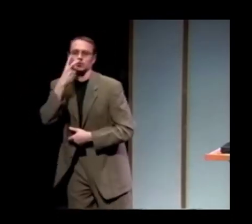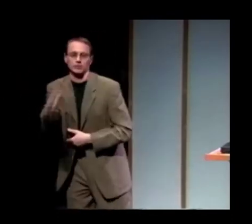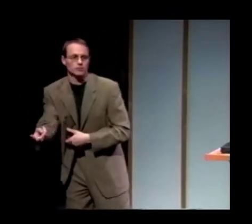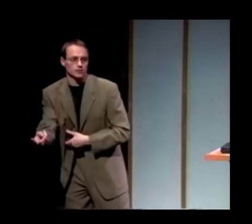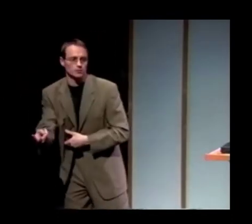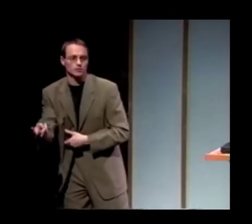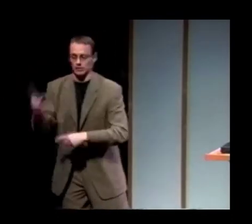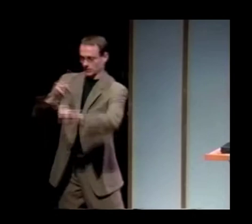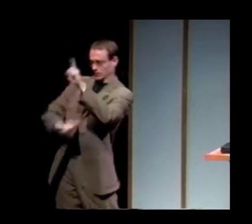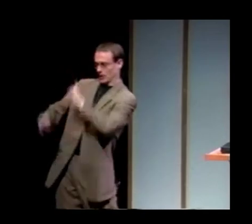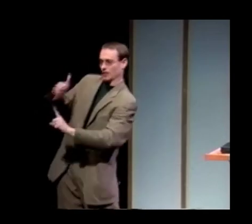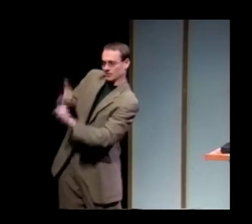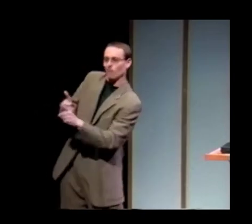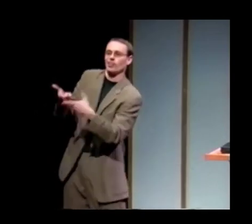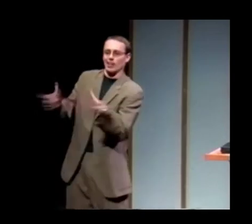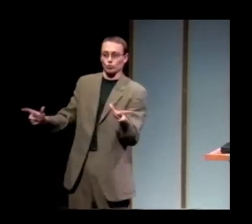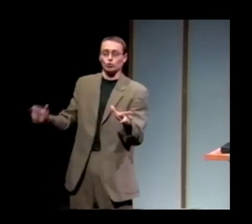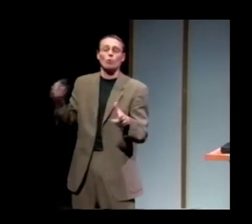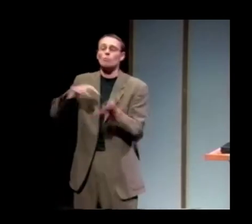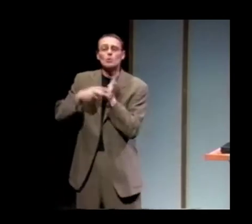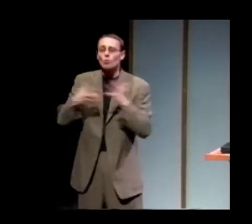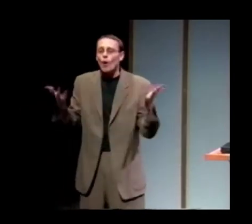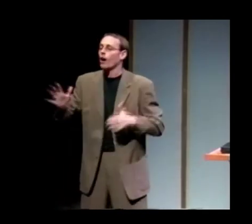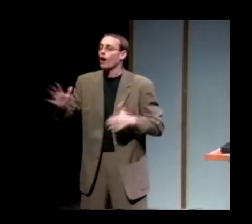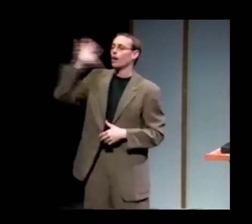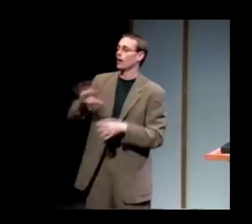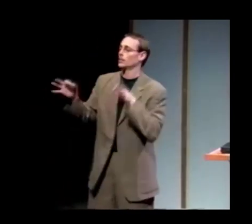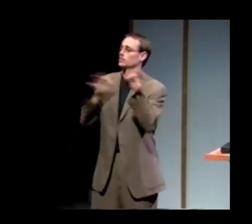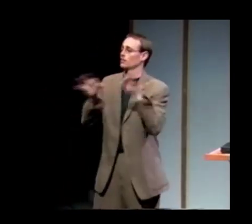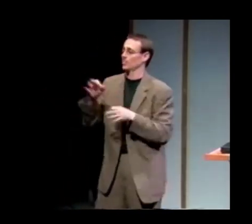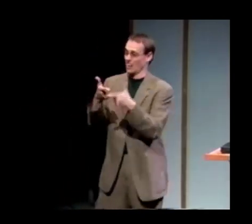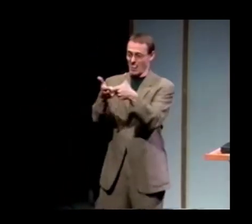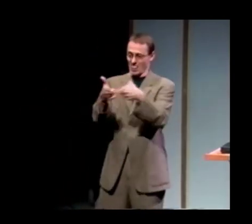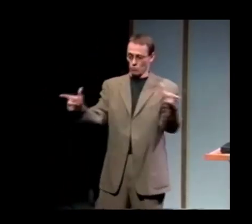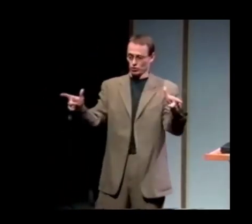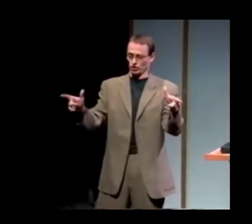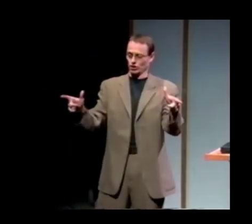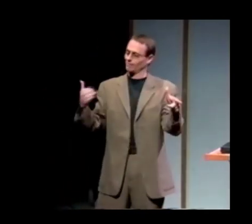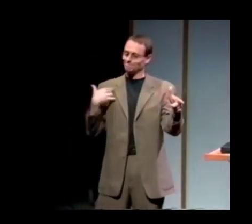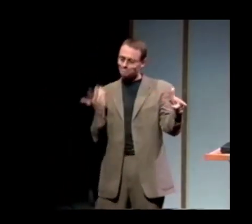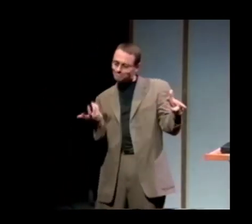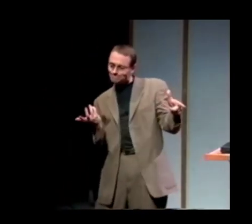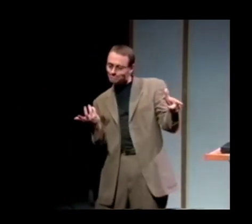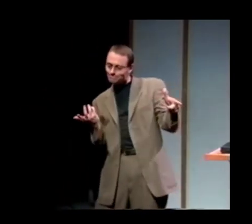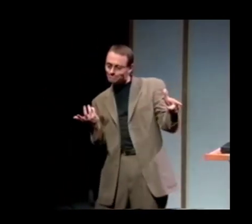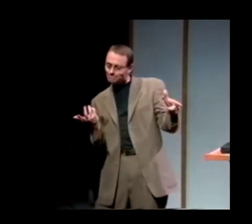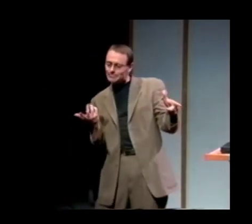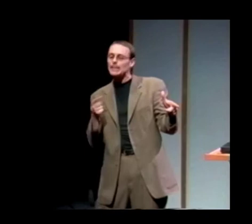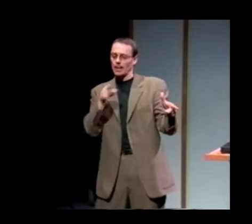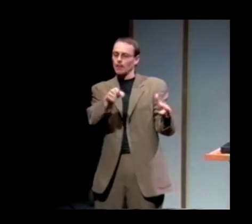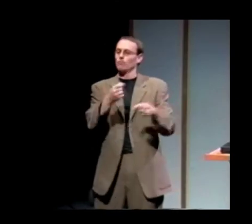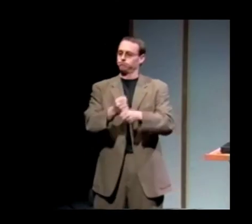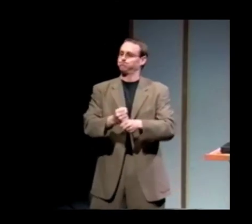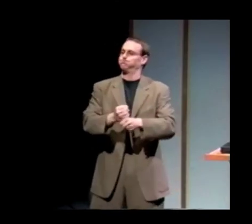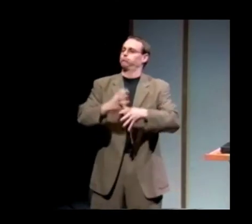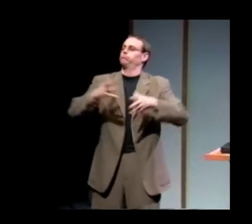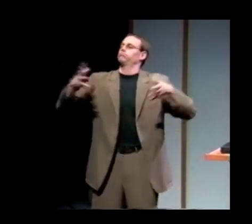A TOTALLY NEW PERSPECTIVE ON ASL, SIGNING ITSELF, ON THE LANGUAGE ITSELF. BEFORE THAT, HOW WE DEFINED LANGUAGE WAS--